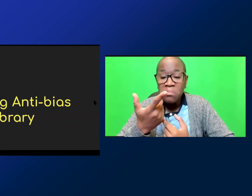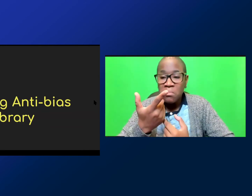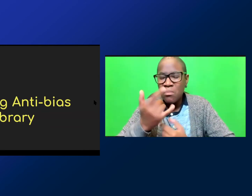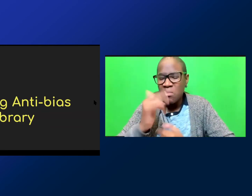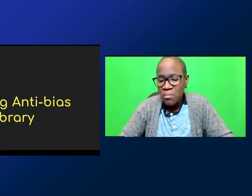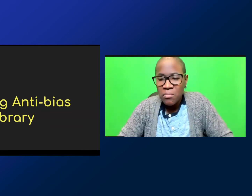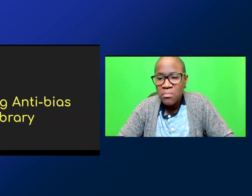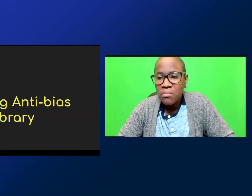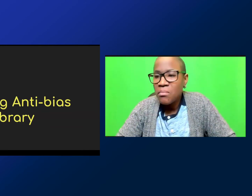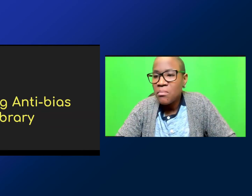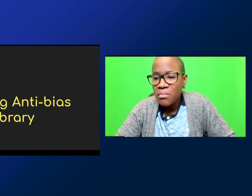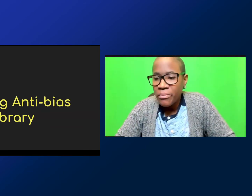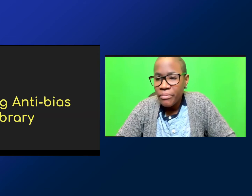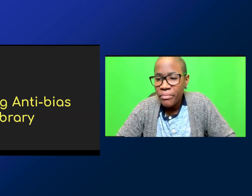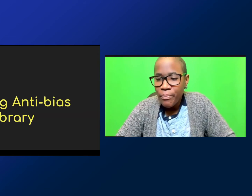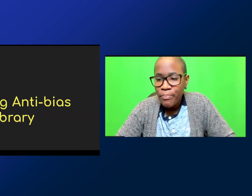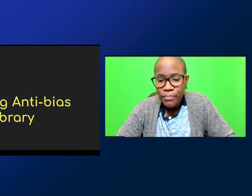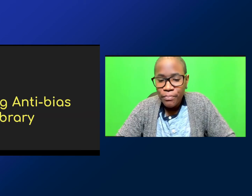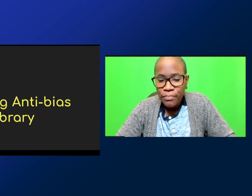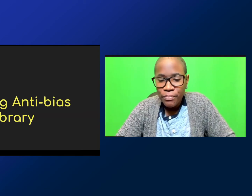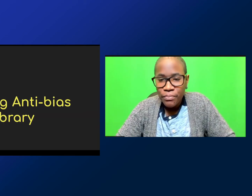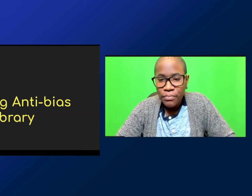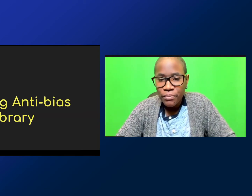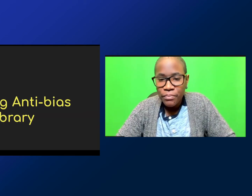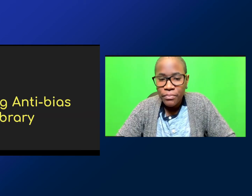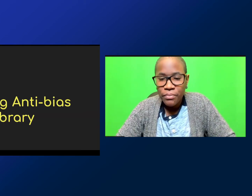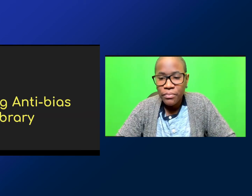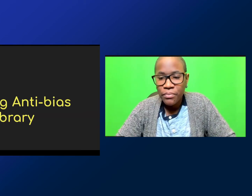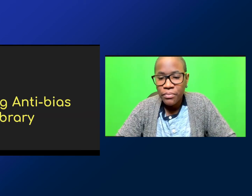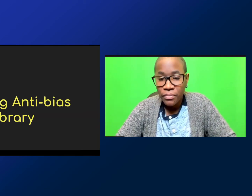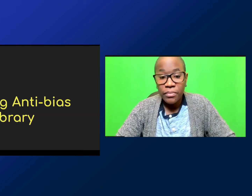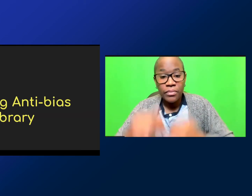understanding of not just seeing the thing that you're seeing but understanding what it is that